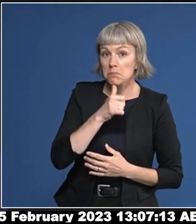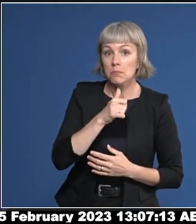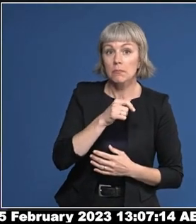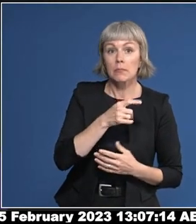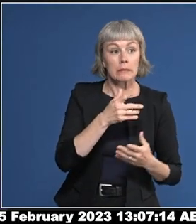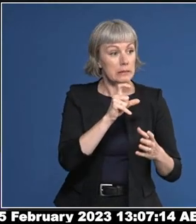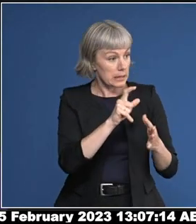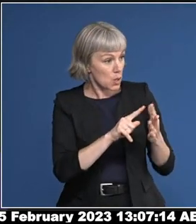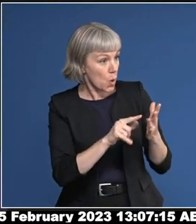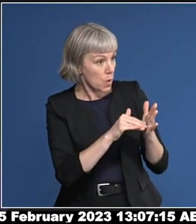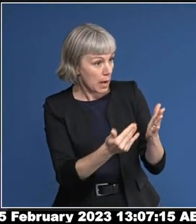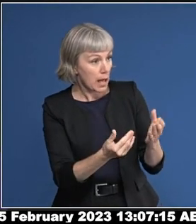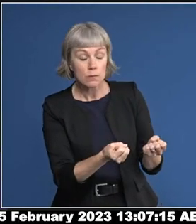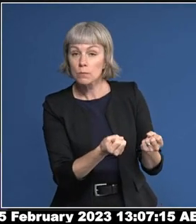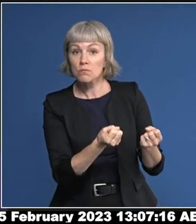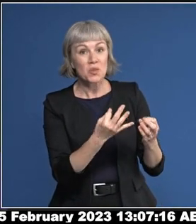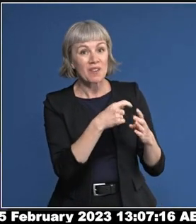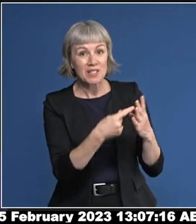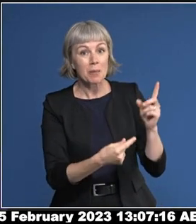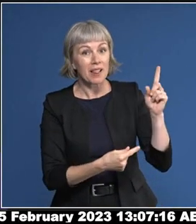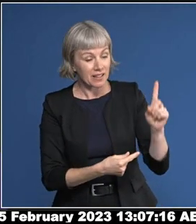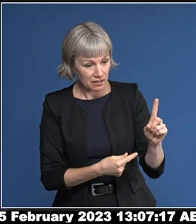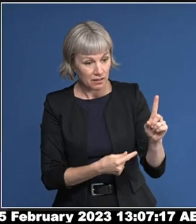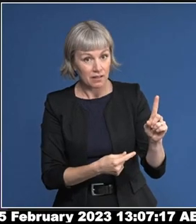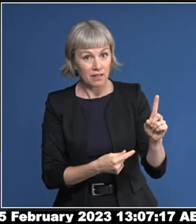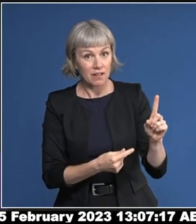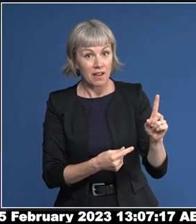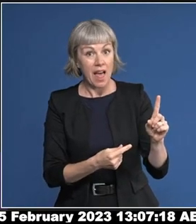becoming the next CEO of your organisation?